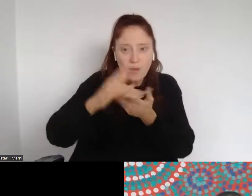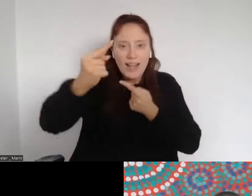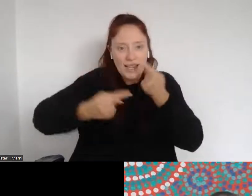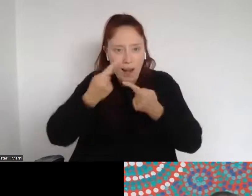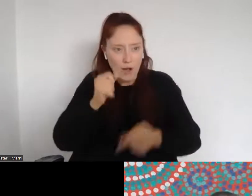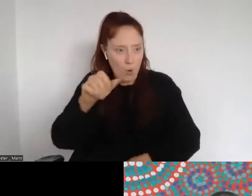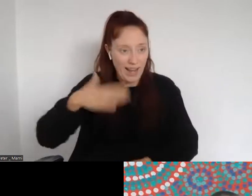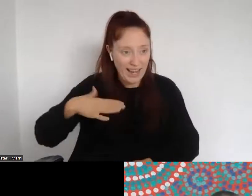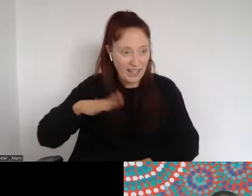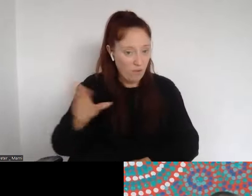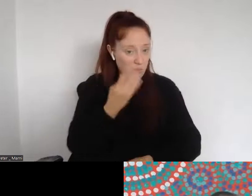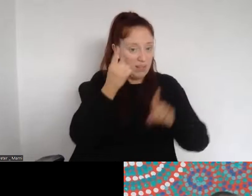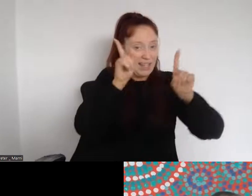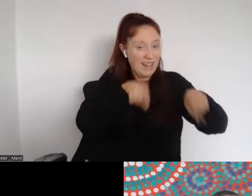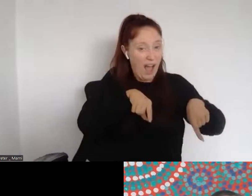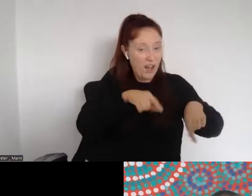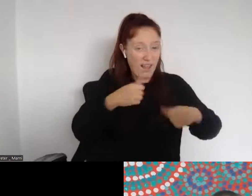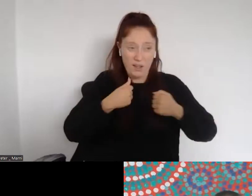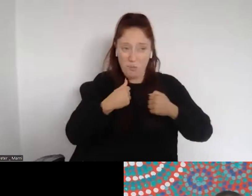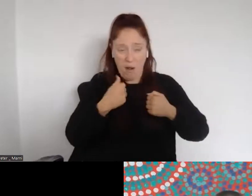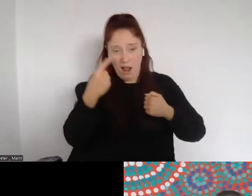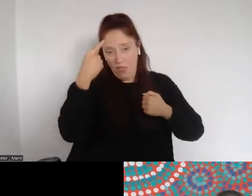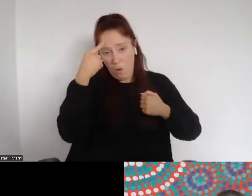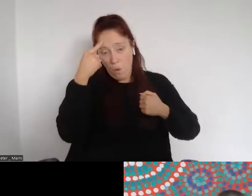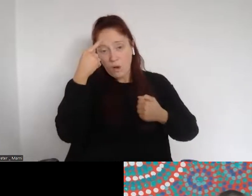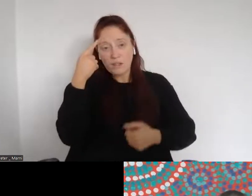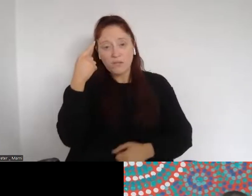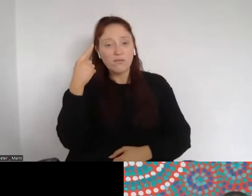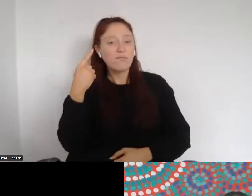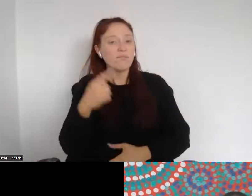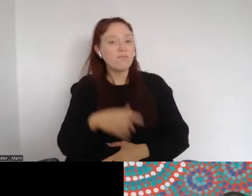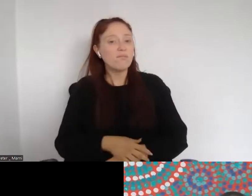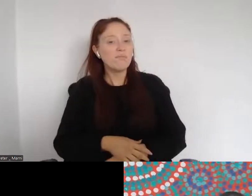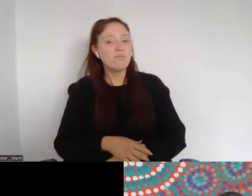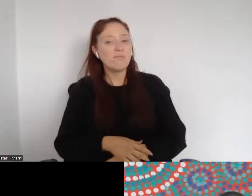Yeah, so that's what I would suggest, anyone reaching out for advice and support if possible.